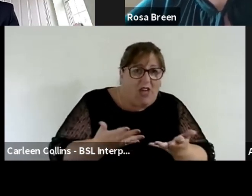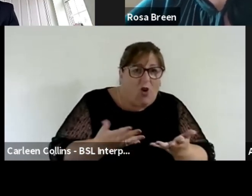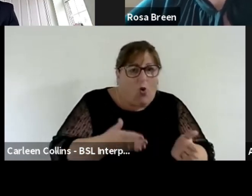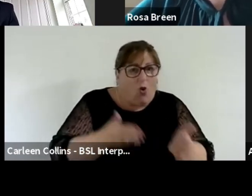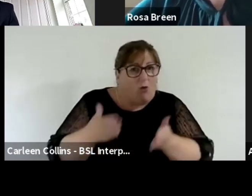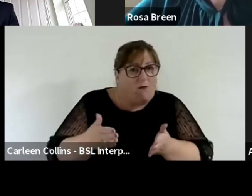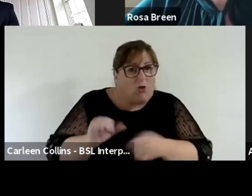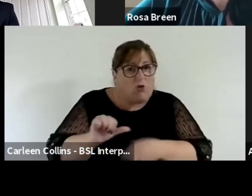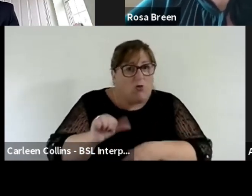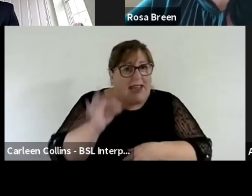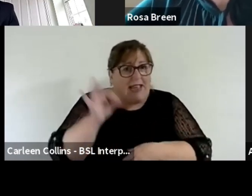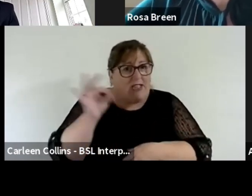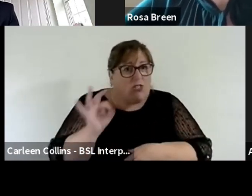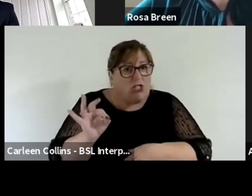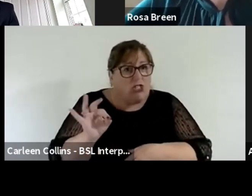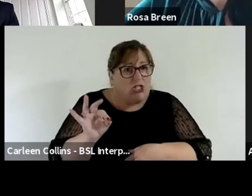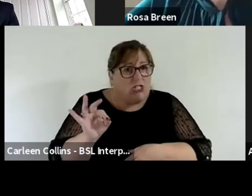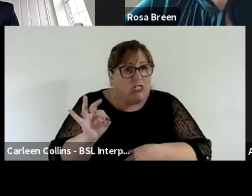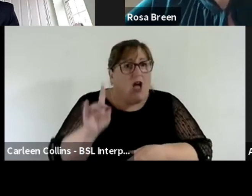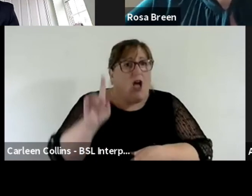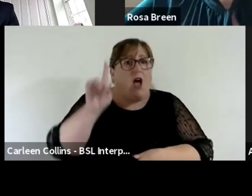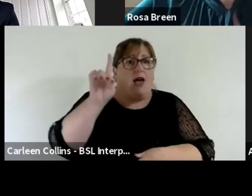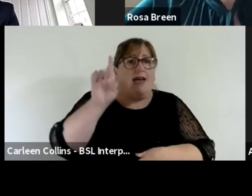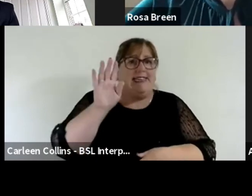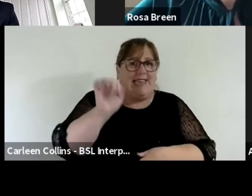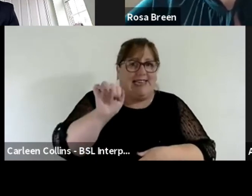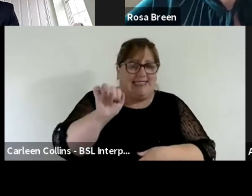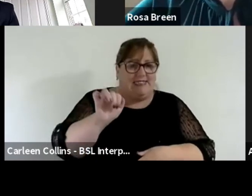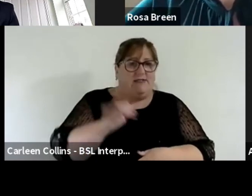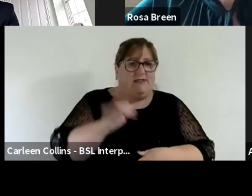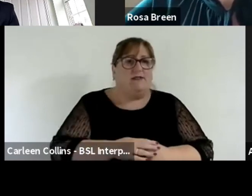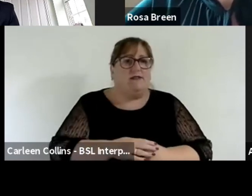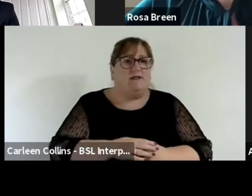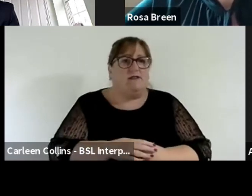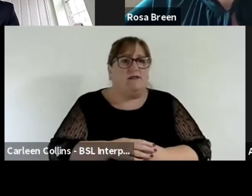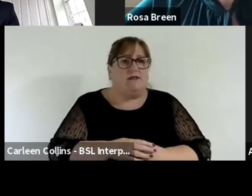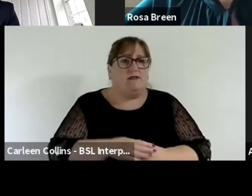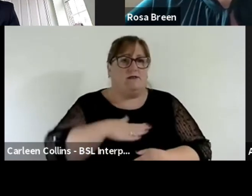Like assistive technology etc.